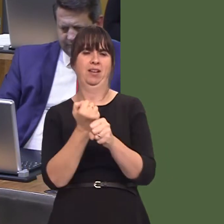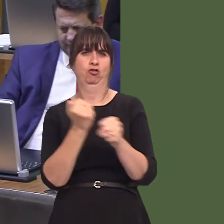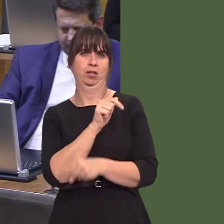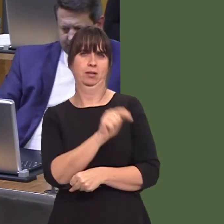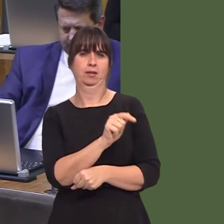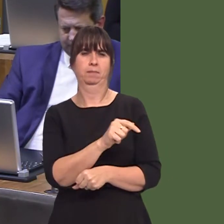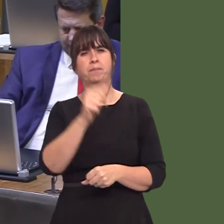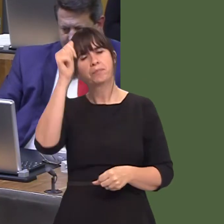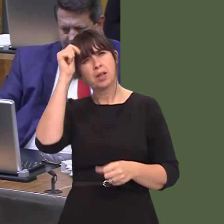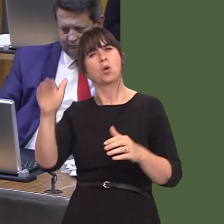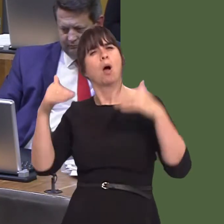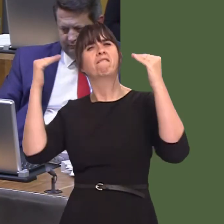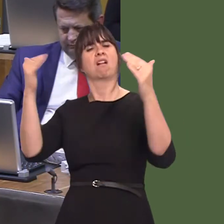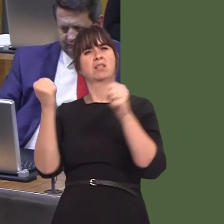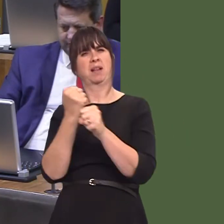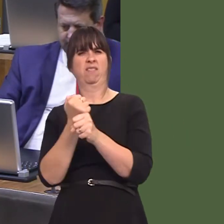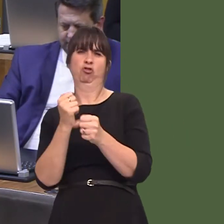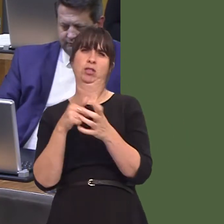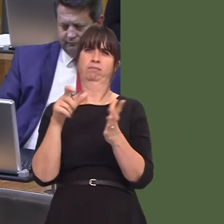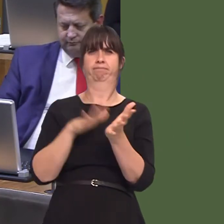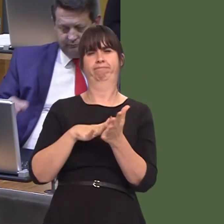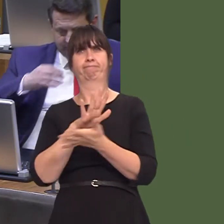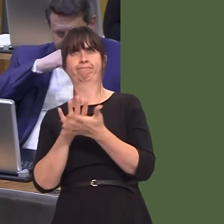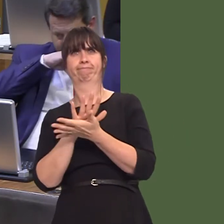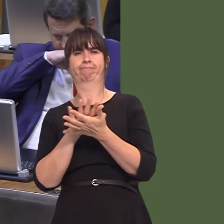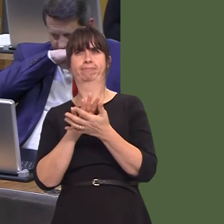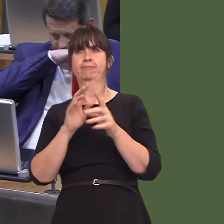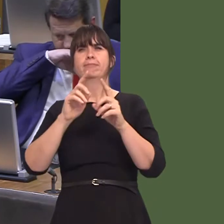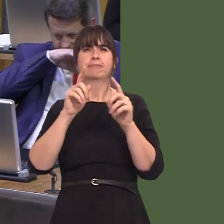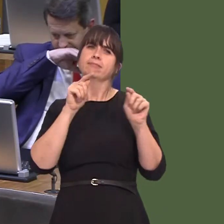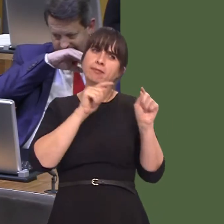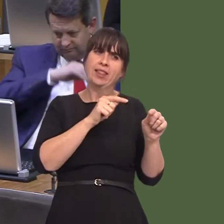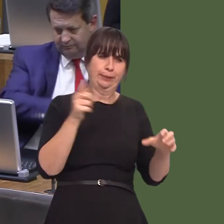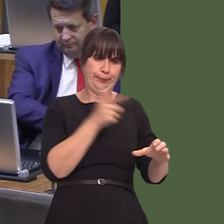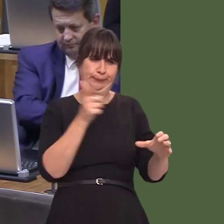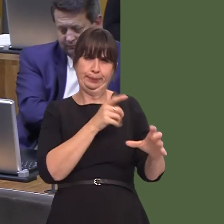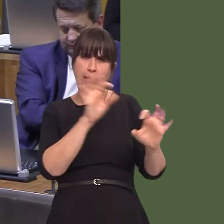defined by a range of standard industrial classification codes published by the Office for National Statistics.